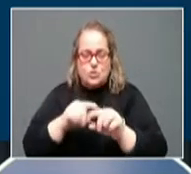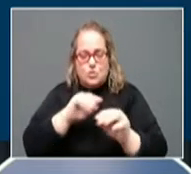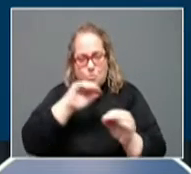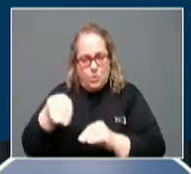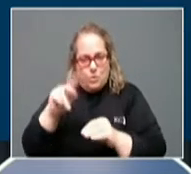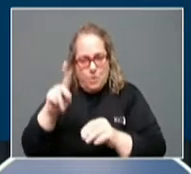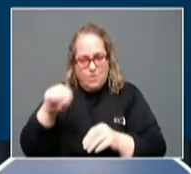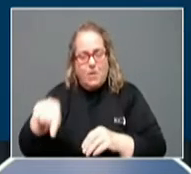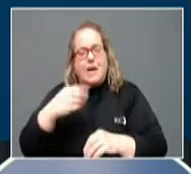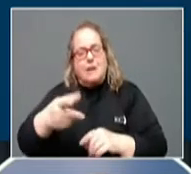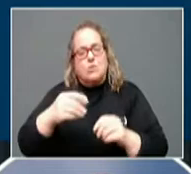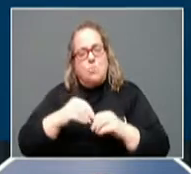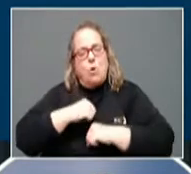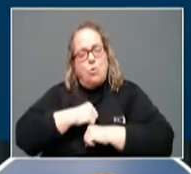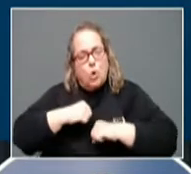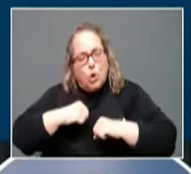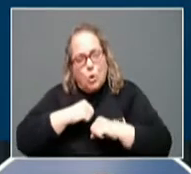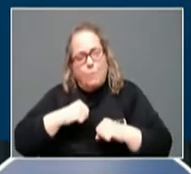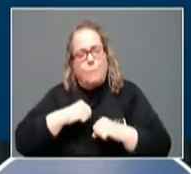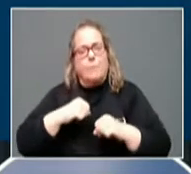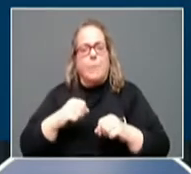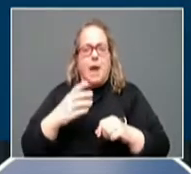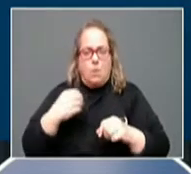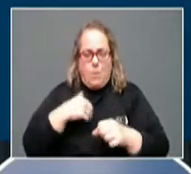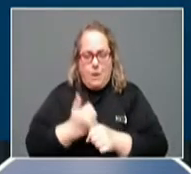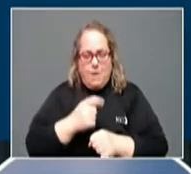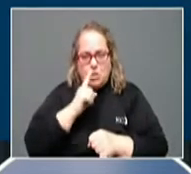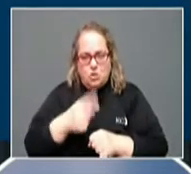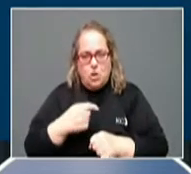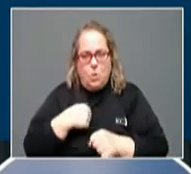and we want to make sure that we are continuing those steps towards recovery